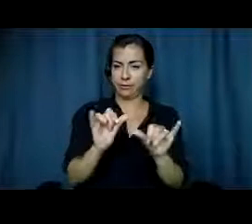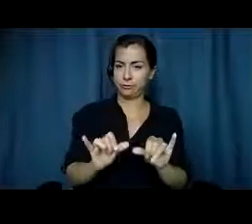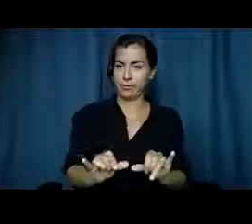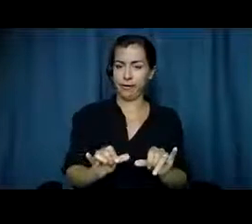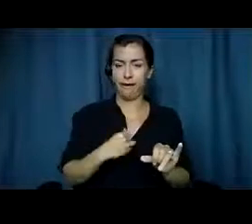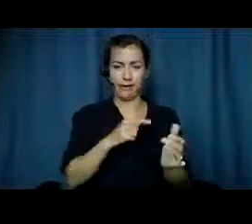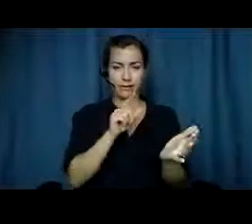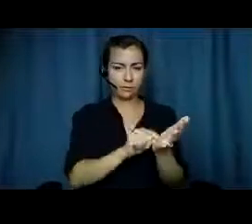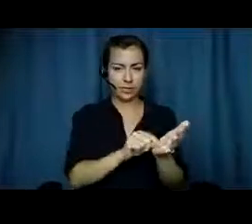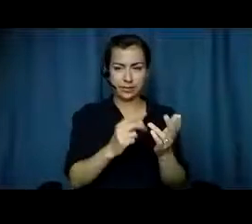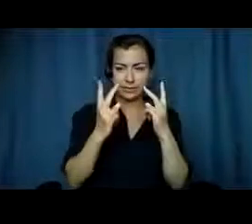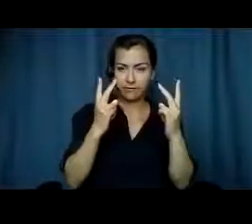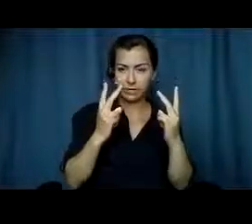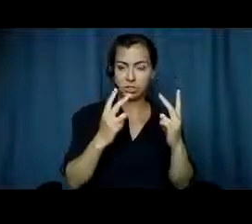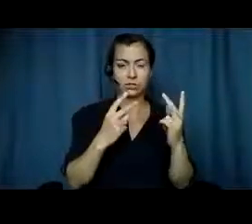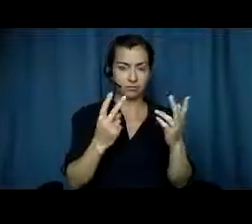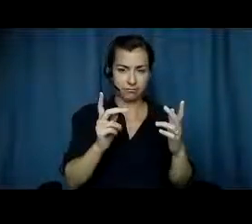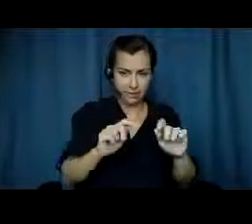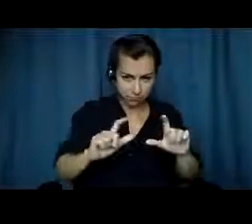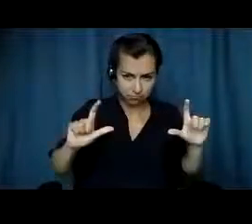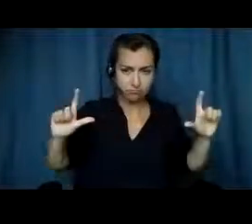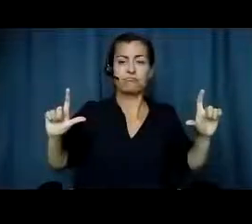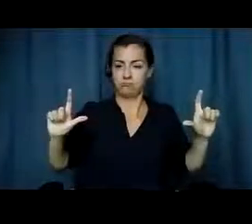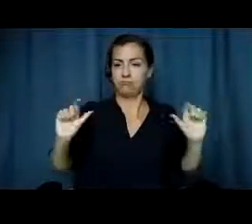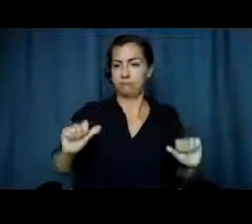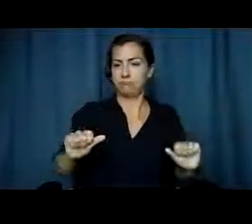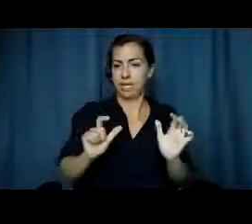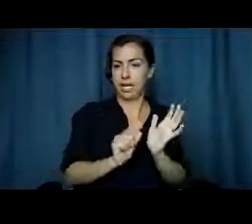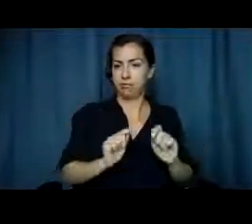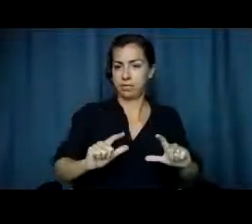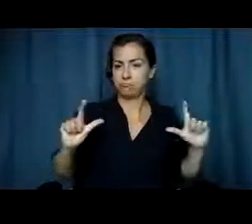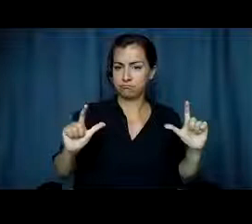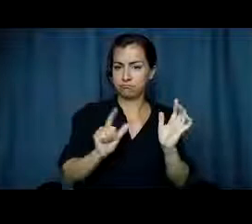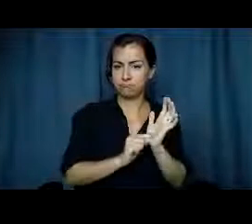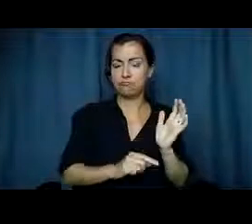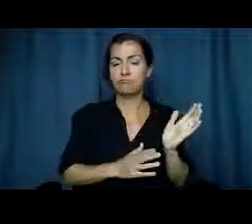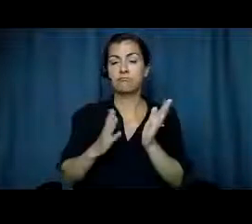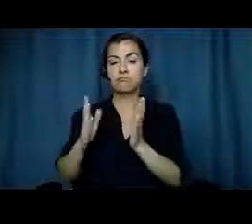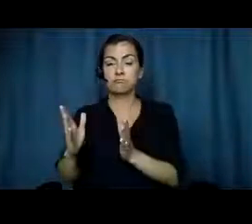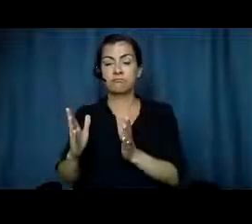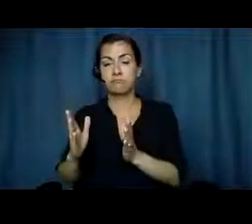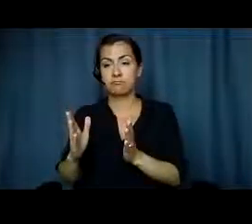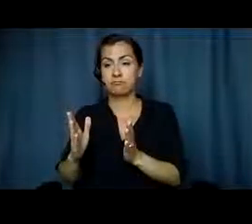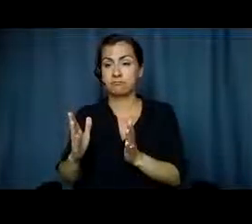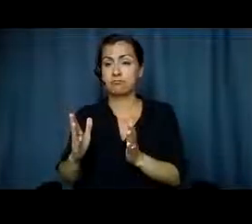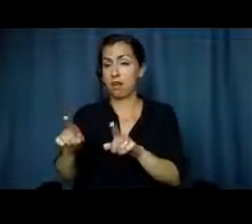sometimes at the county clerk's office, sometimes even in your home, as needed. You can also seek assistance from